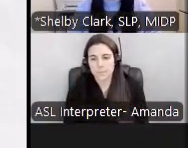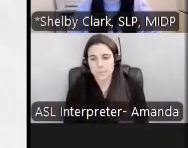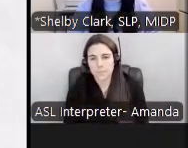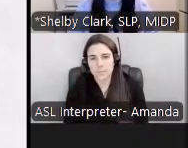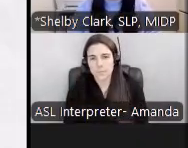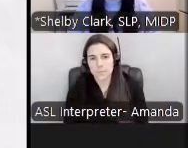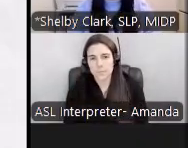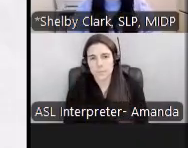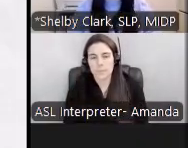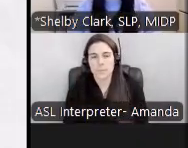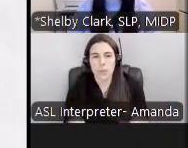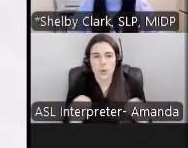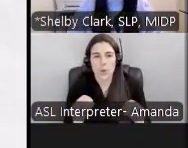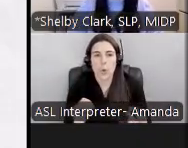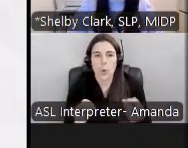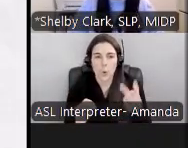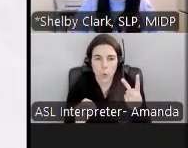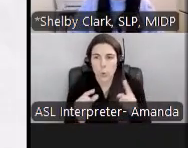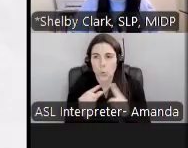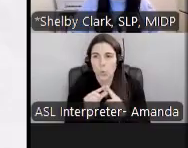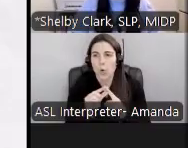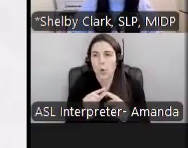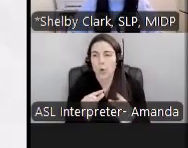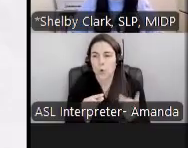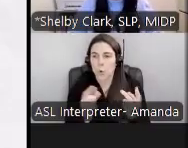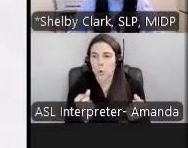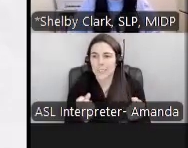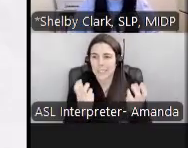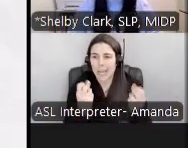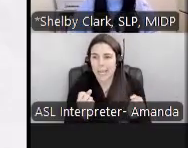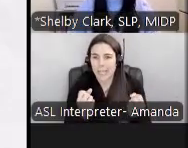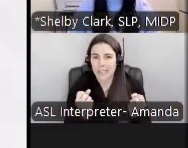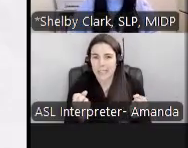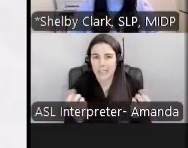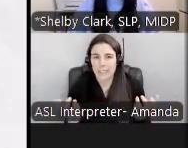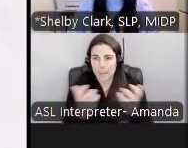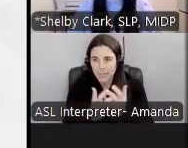No two word or two sign combinations by 24 months, so